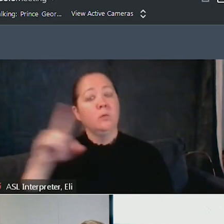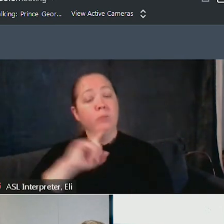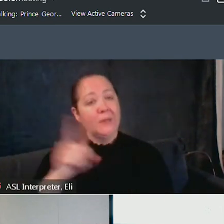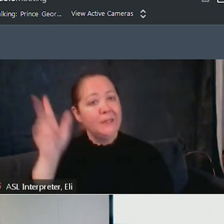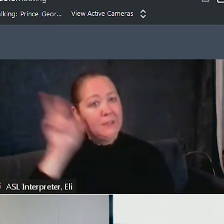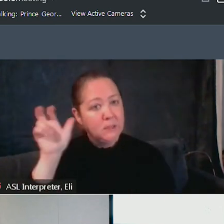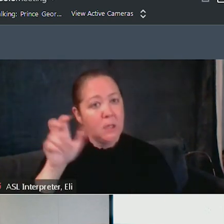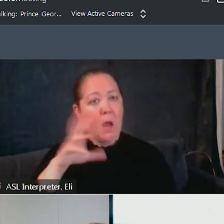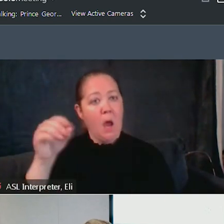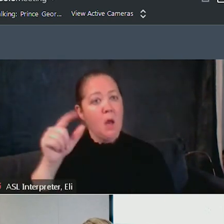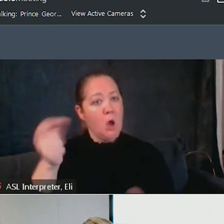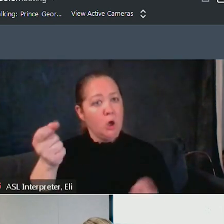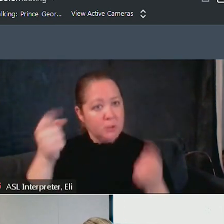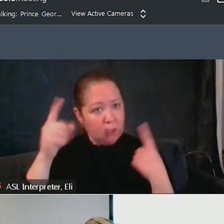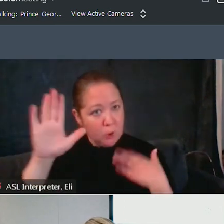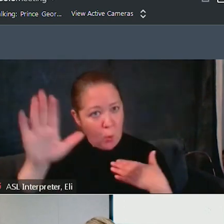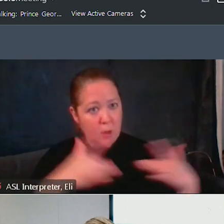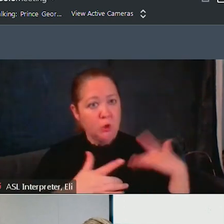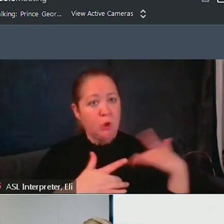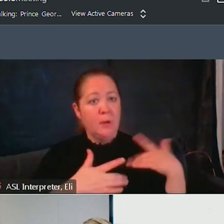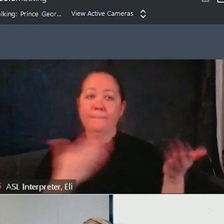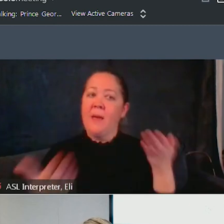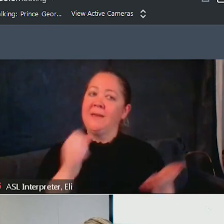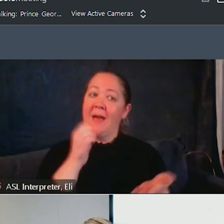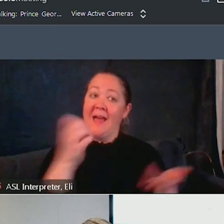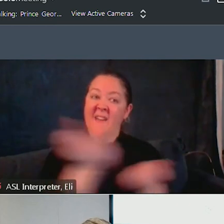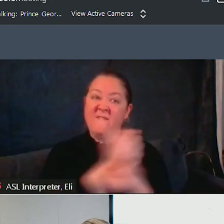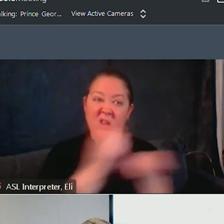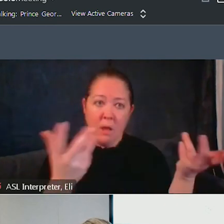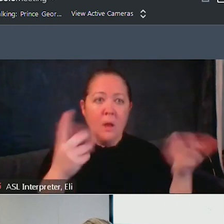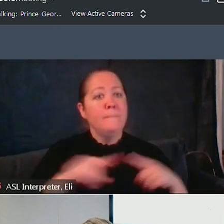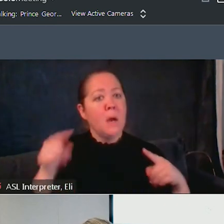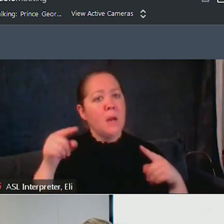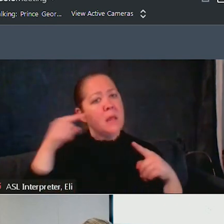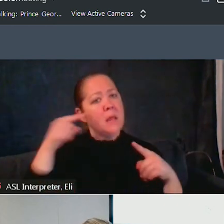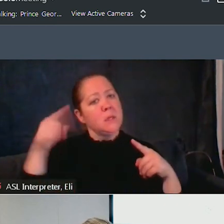that maybe not everything, but I think this is relevant. So we appreciate the fact that you're speaking and that you